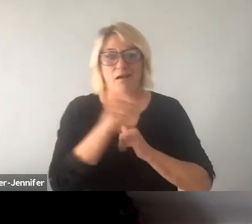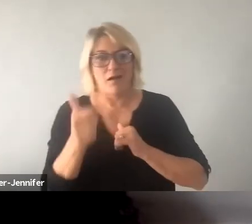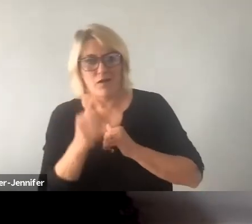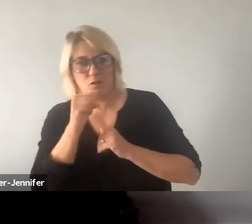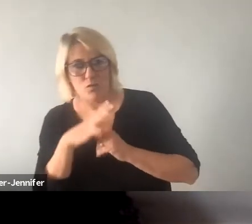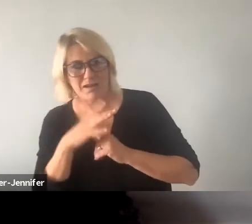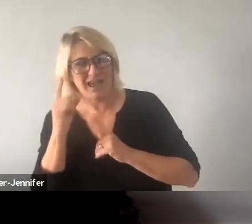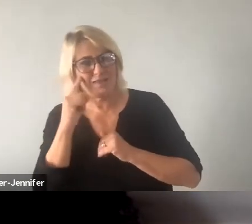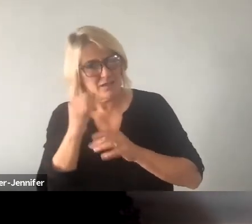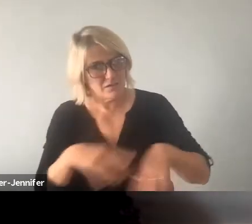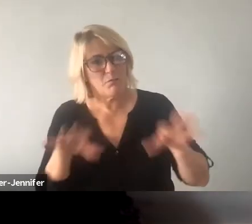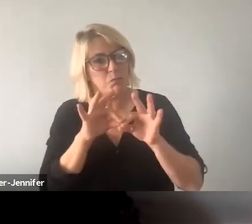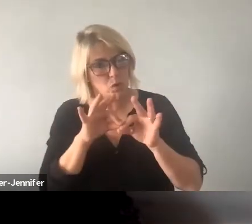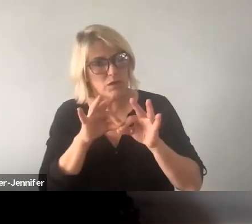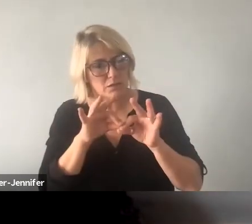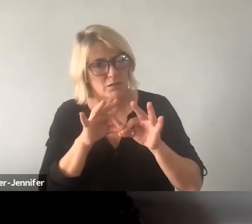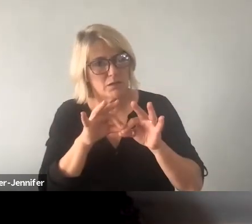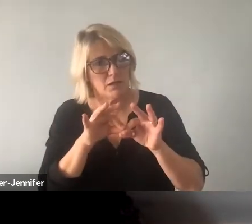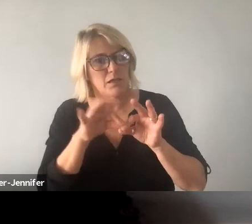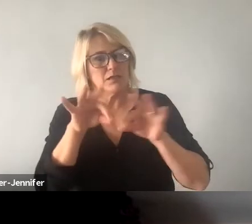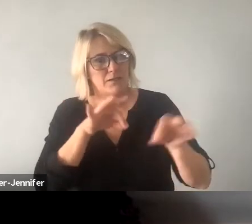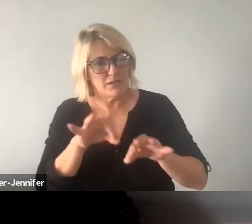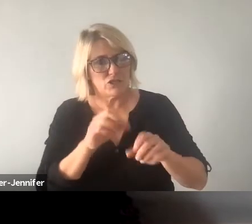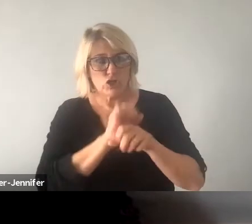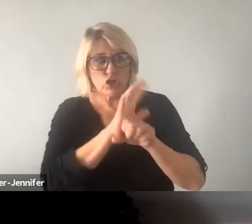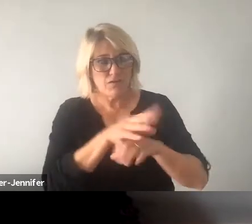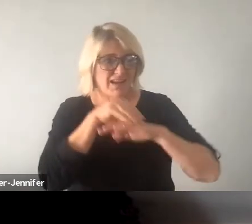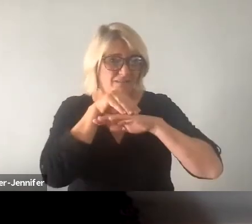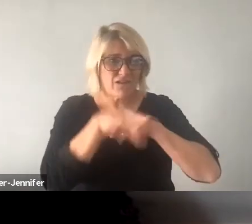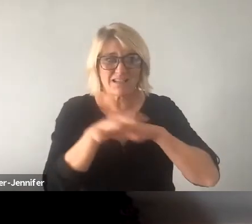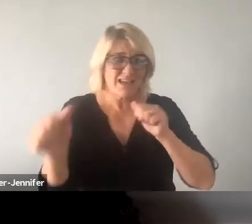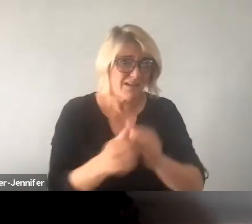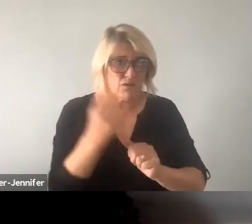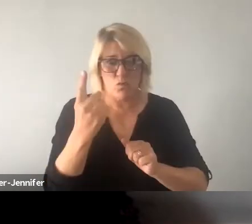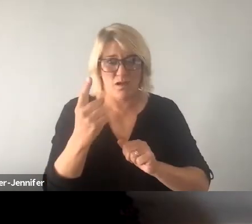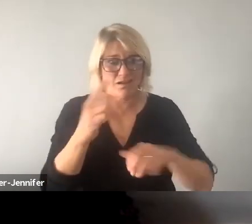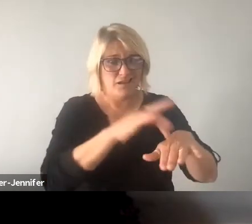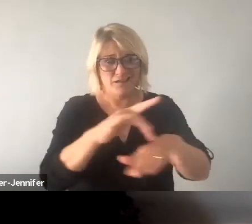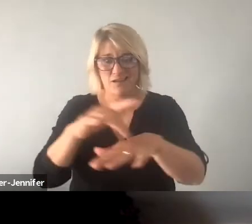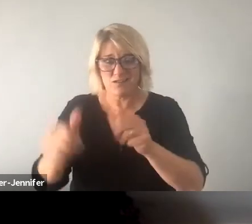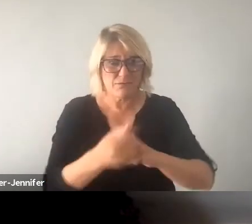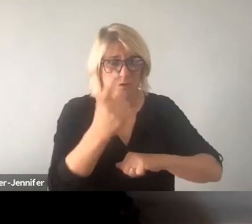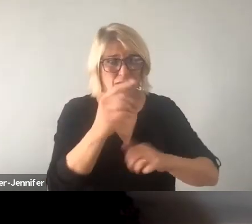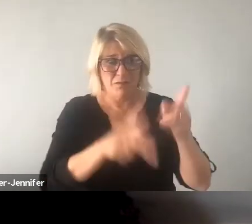that distinction. » Anne: Yes, I think that's a very important distinction because